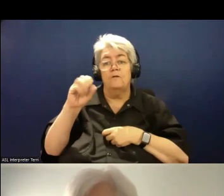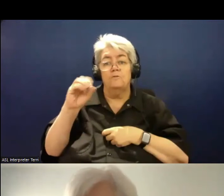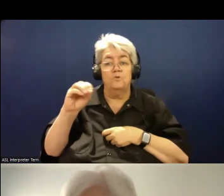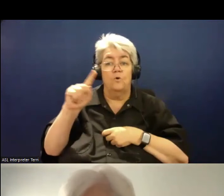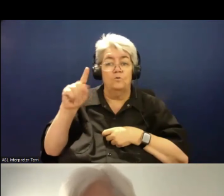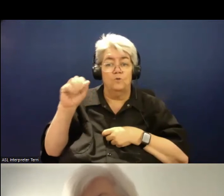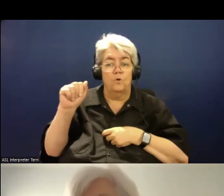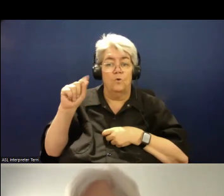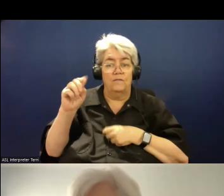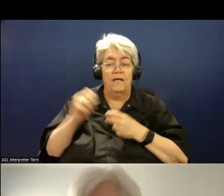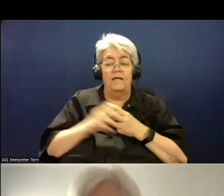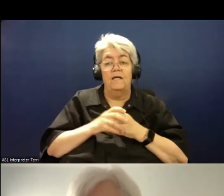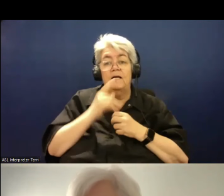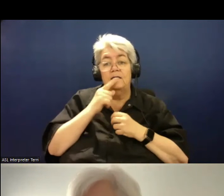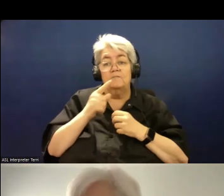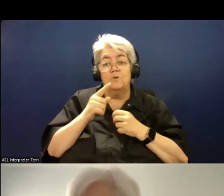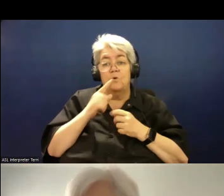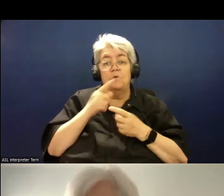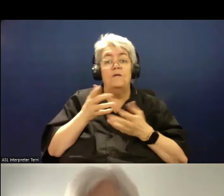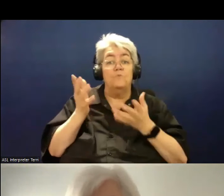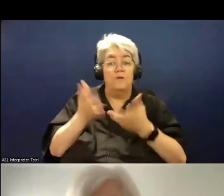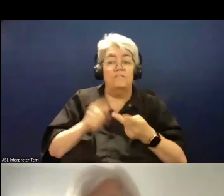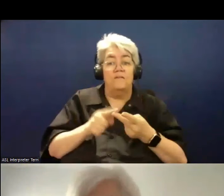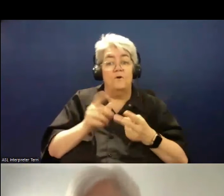ONE ABOUT COMPASSION WHERE WE BRING TOGETHER POLICE, COMMUNITY,